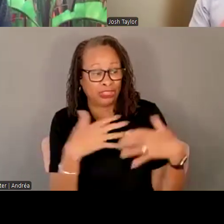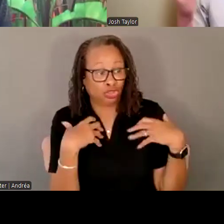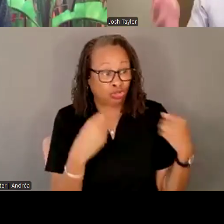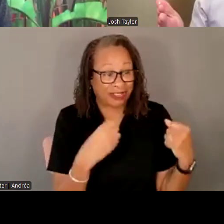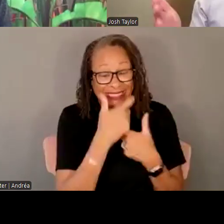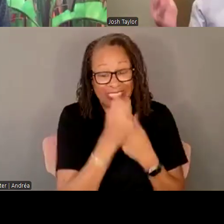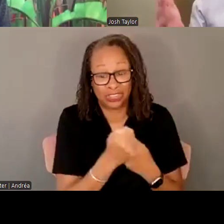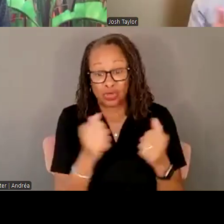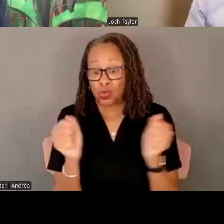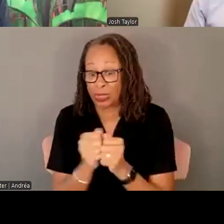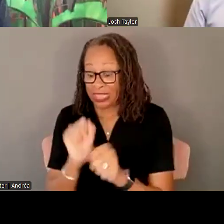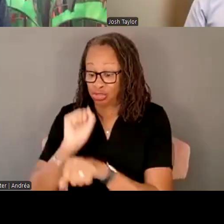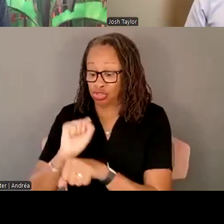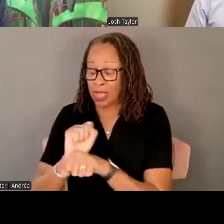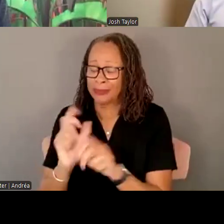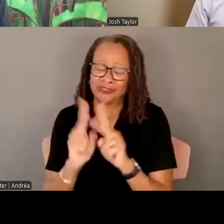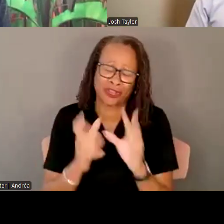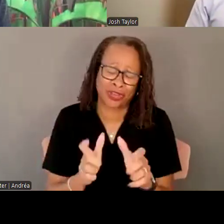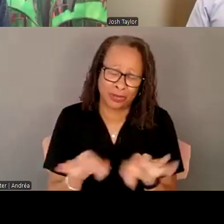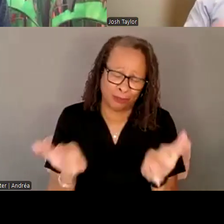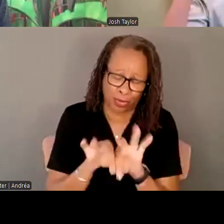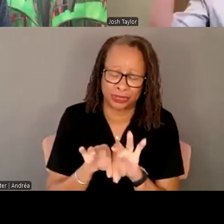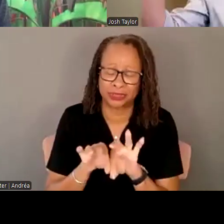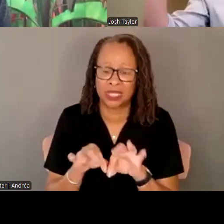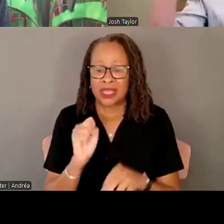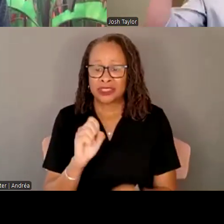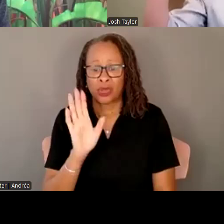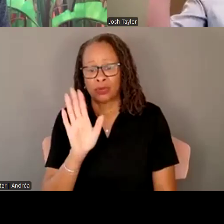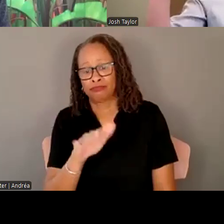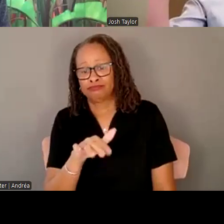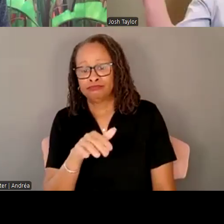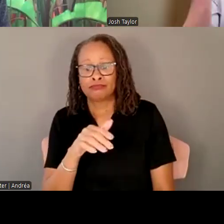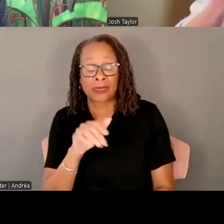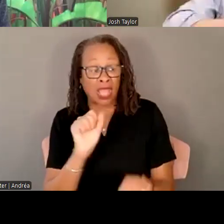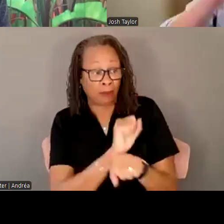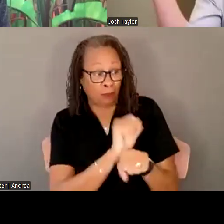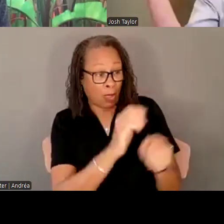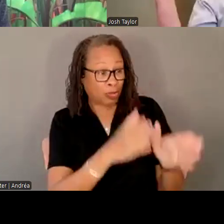with that job is super important. And so if we're just sort of, "Hey I want to employ a person with disability, who have you got?"